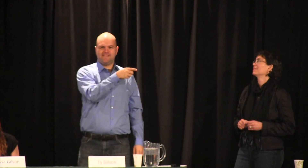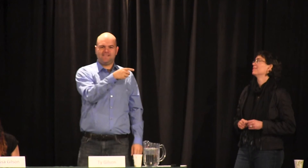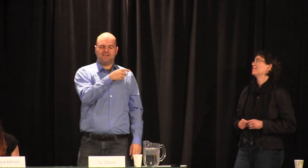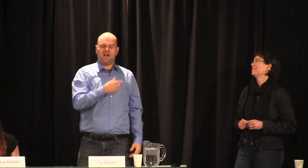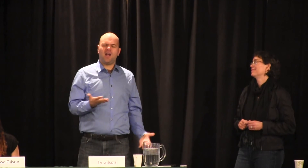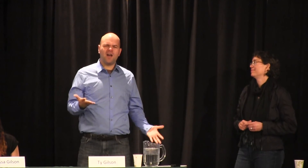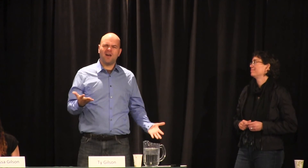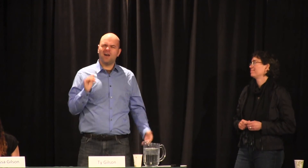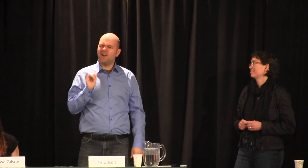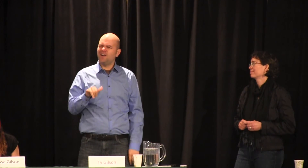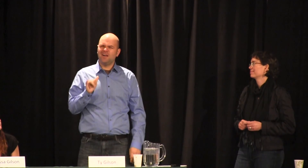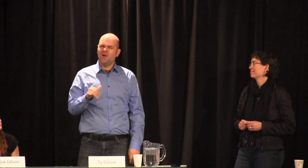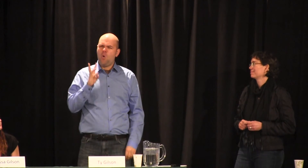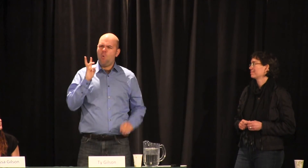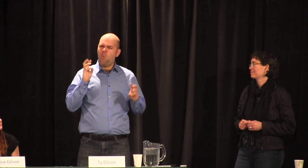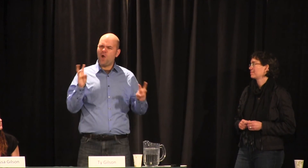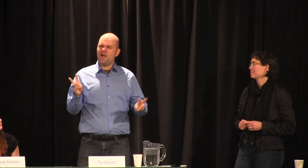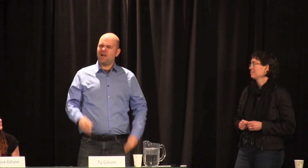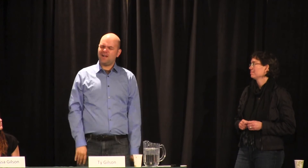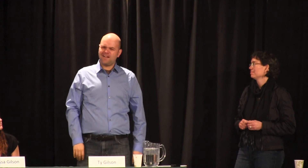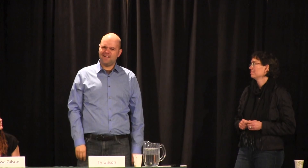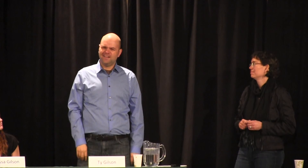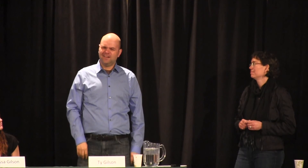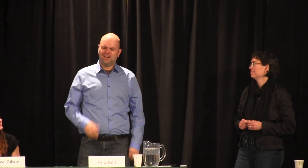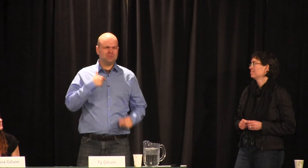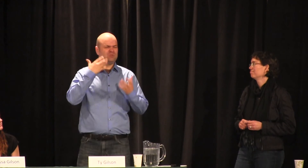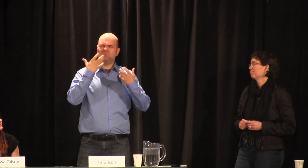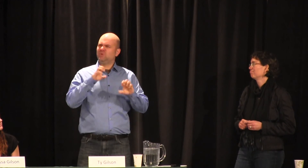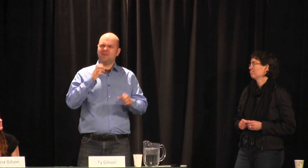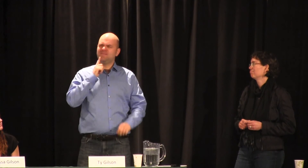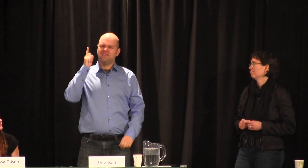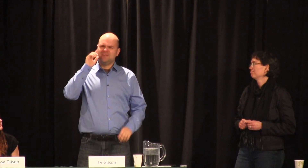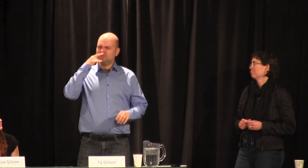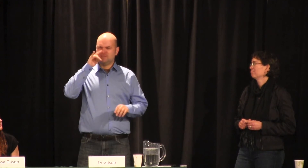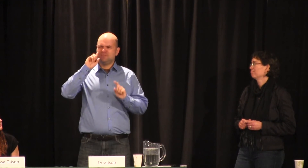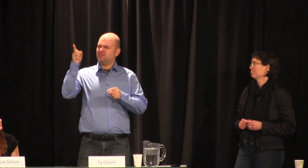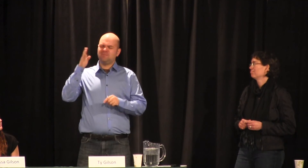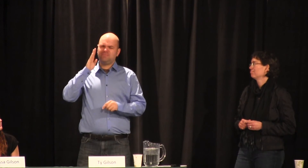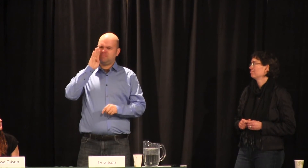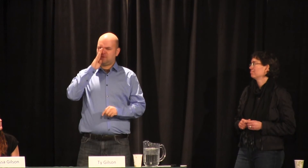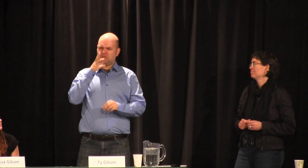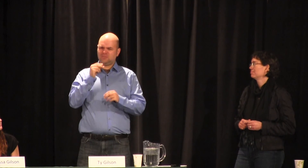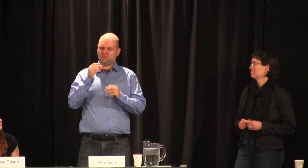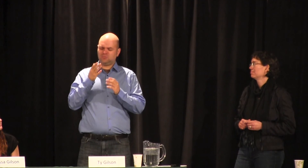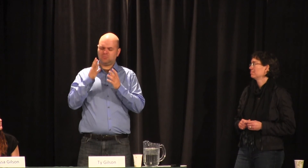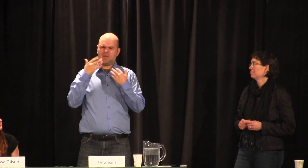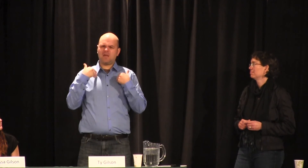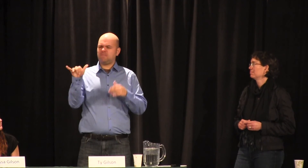and call and make sure. And, you know, they had said before from the office at Bemidji that they had called